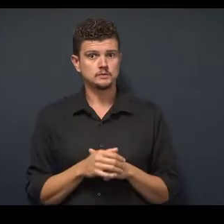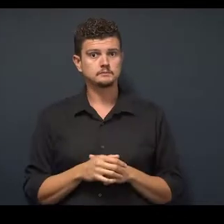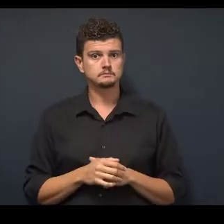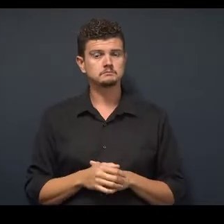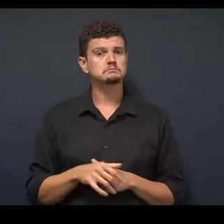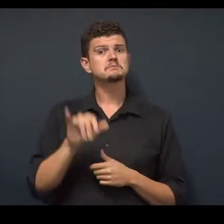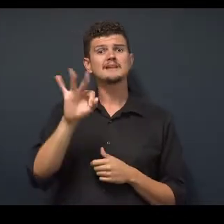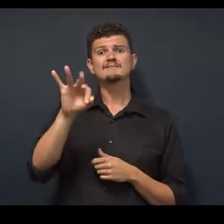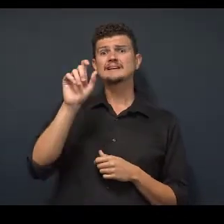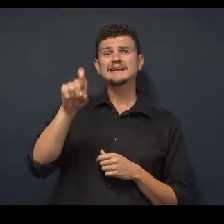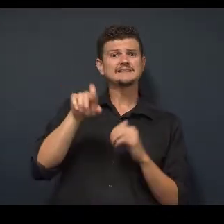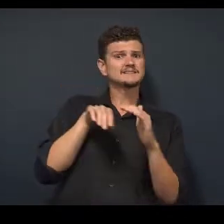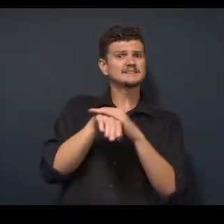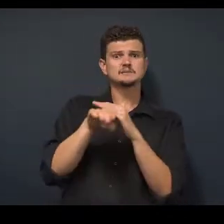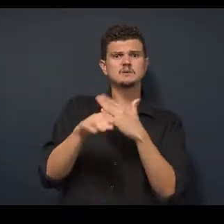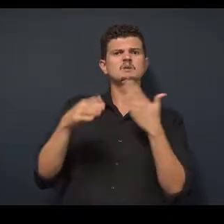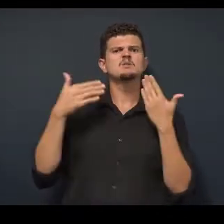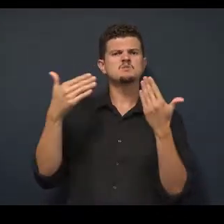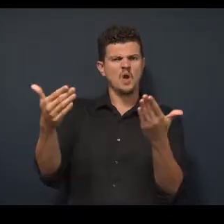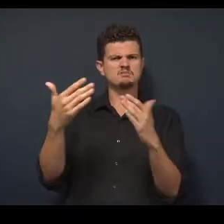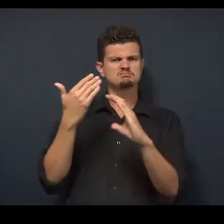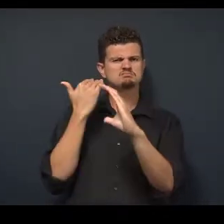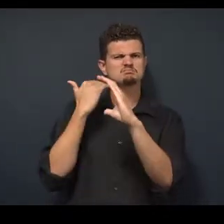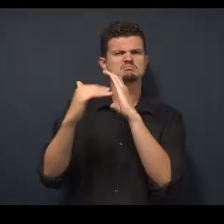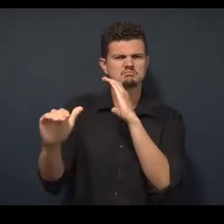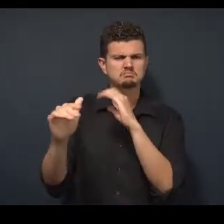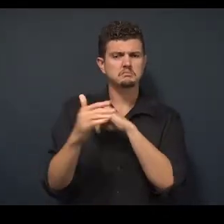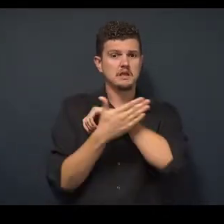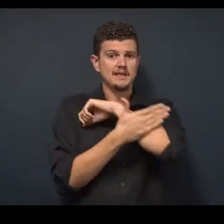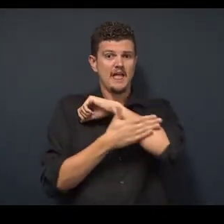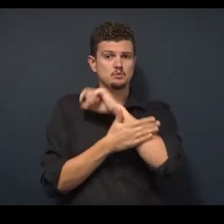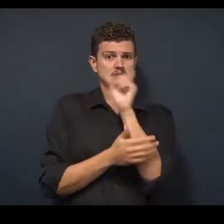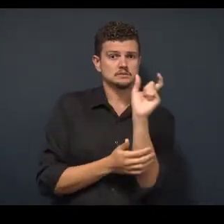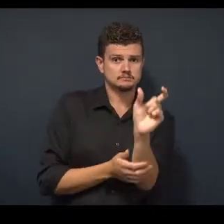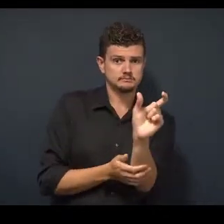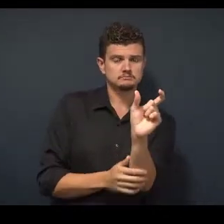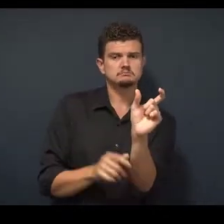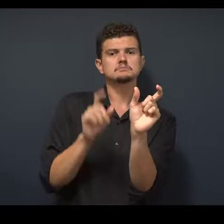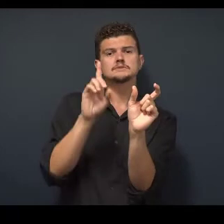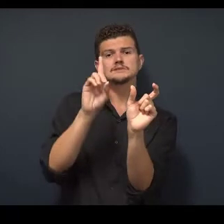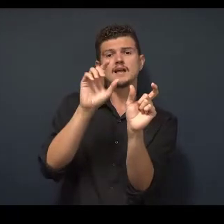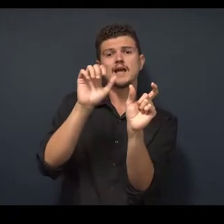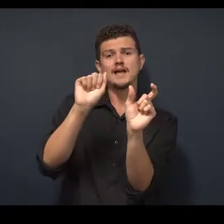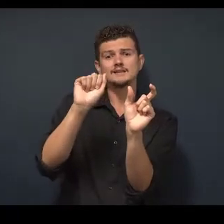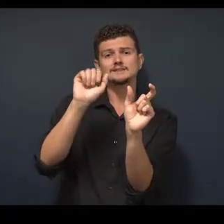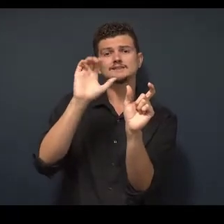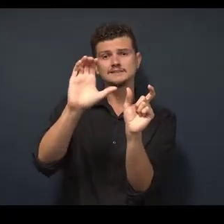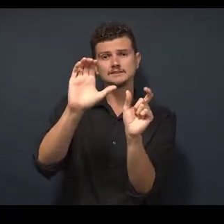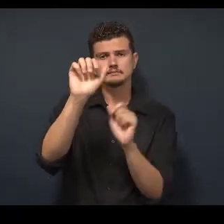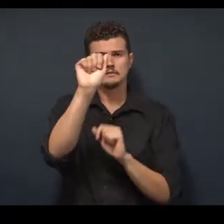You can contact your county's DAC by email at county name, like Wake,